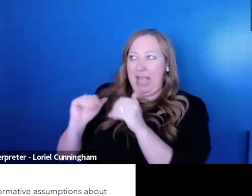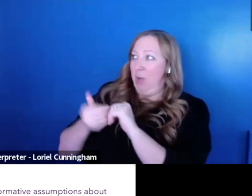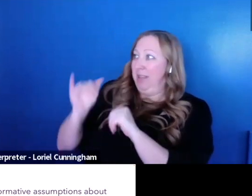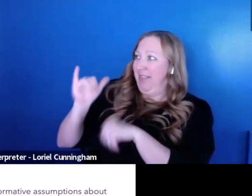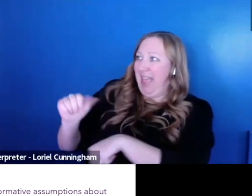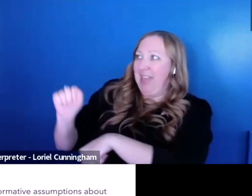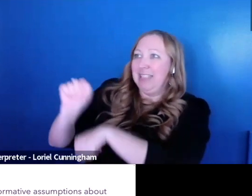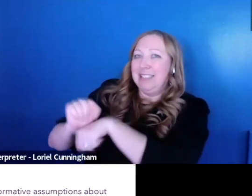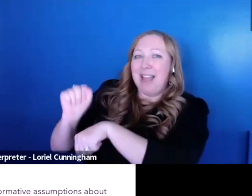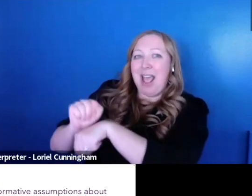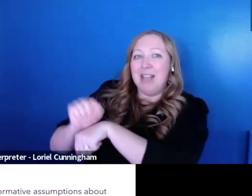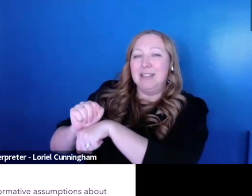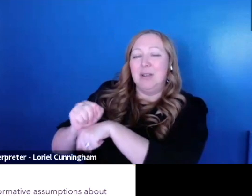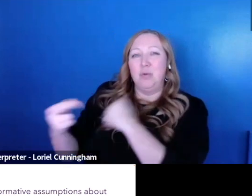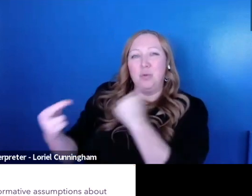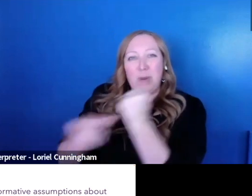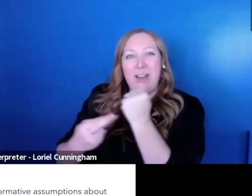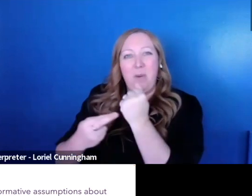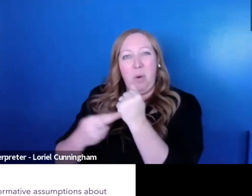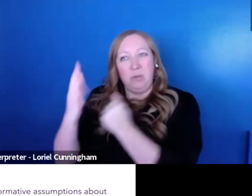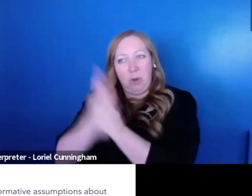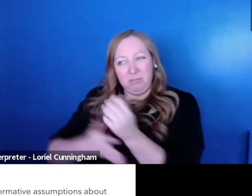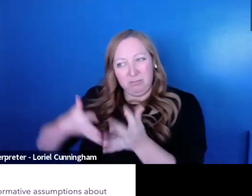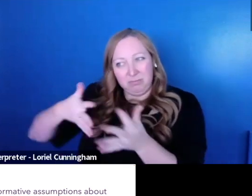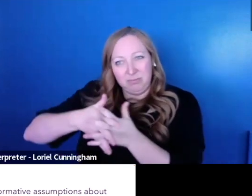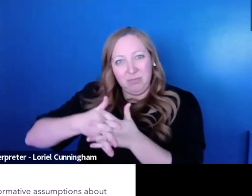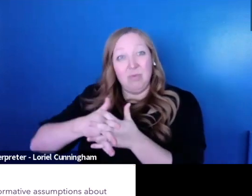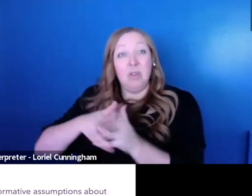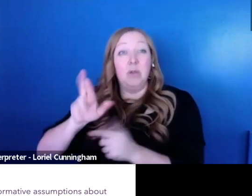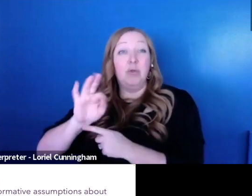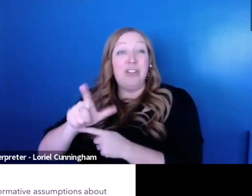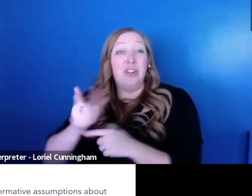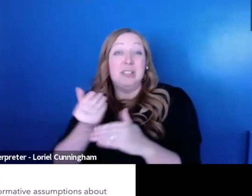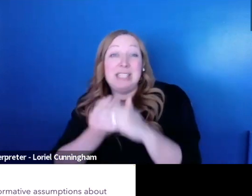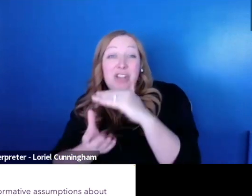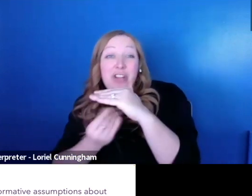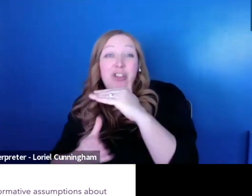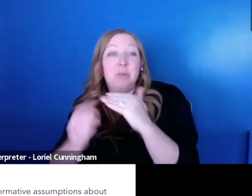certain types of racial suggestions or kind of racial understandings into our work and also treating it as like a